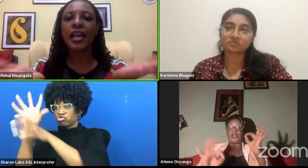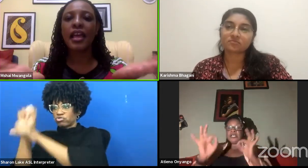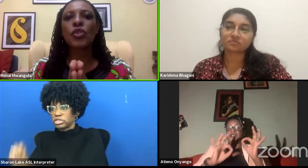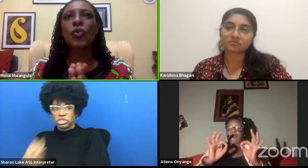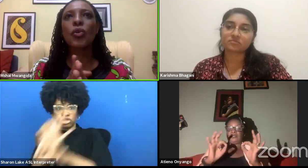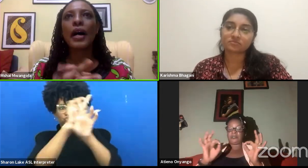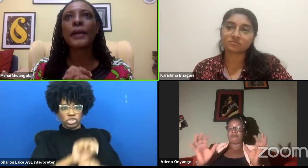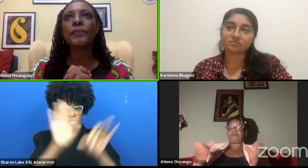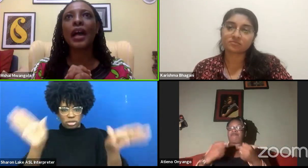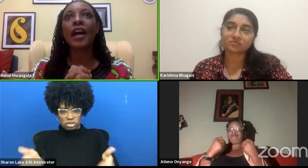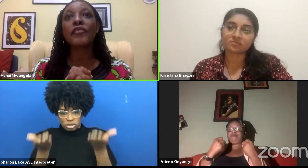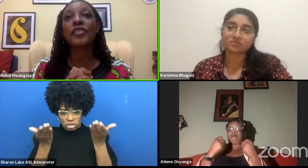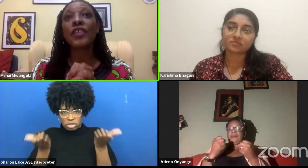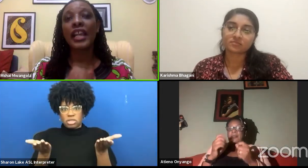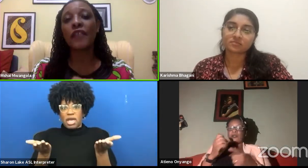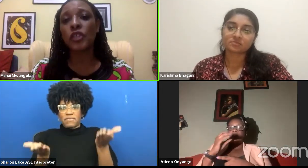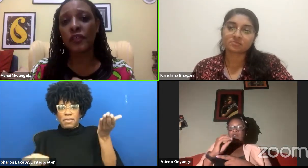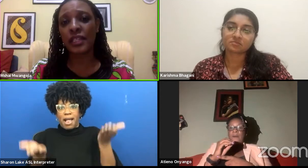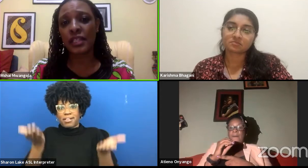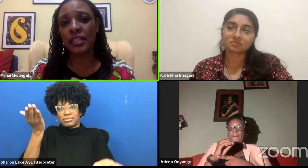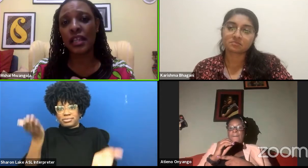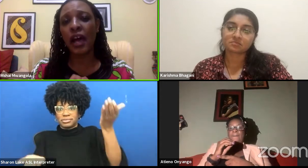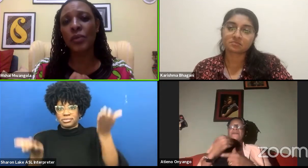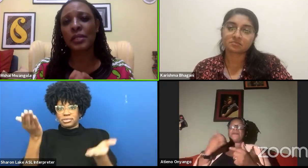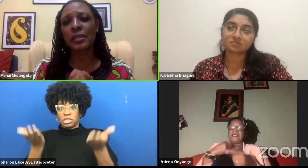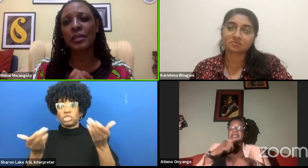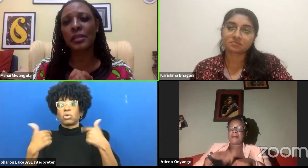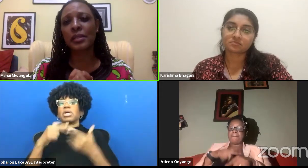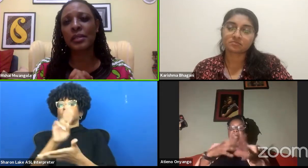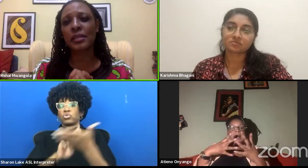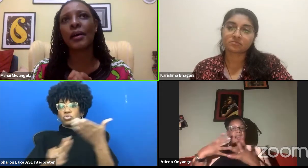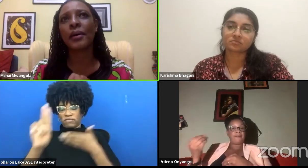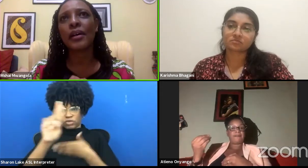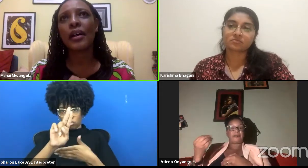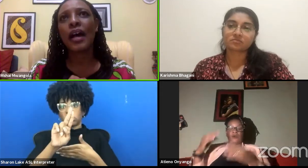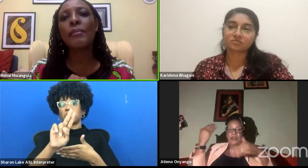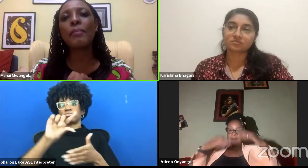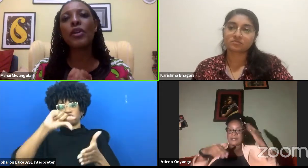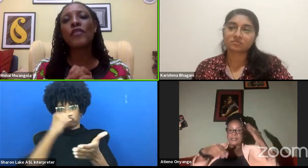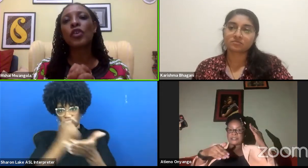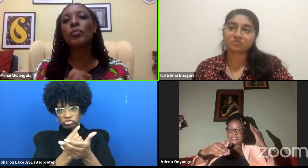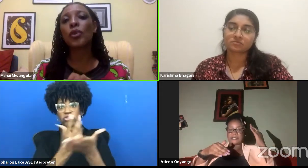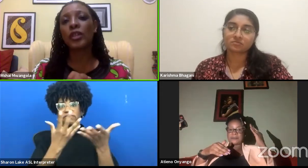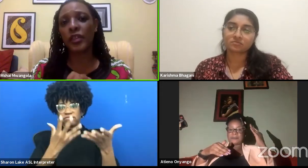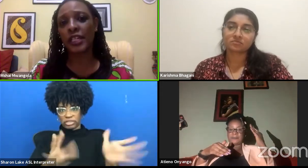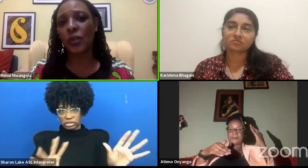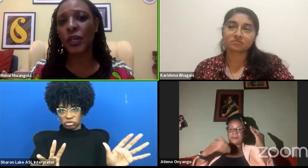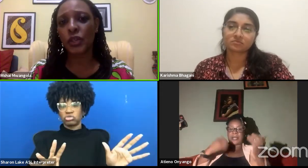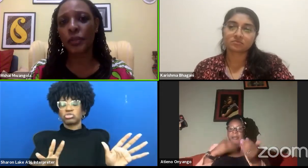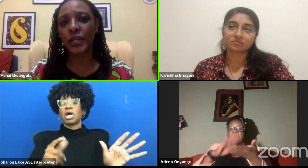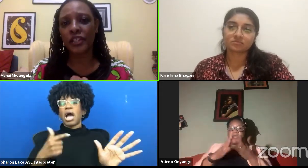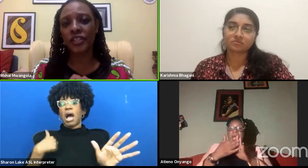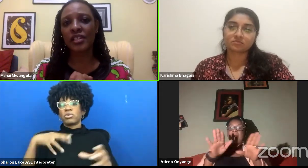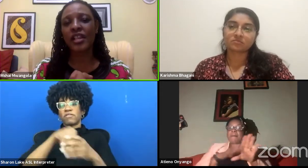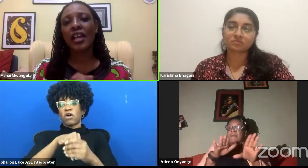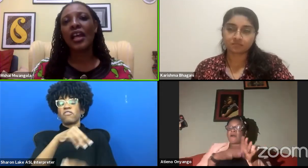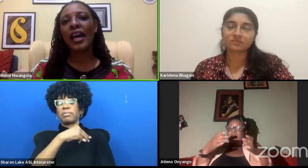And so after I left university, I was a member of a group called Theatre Workshop Productions.